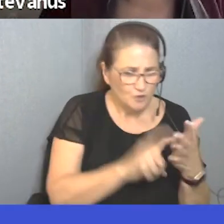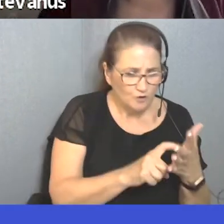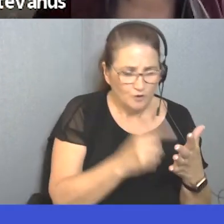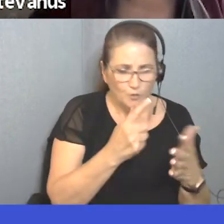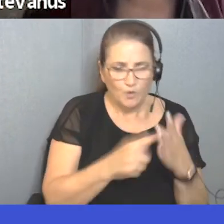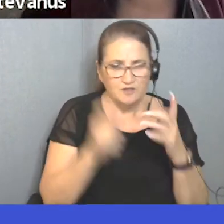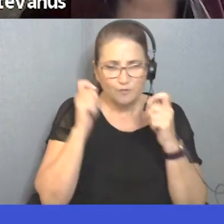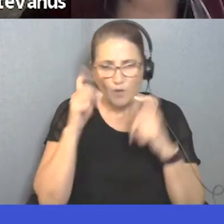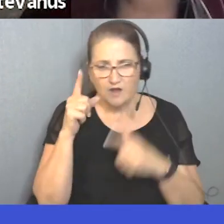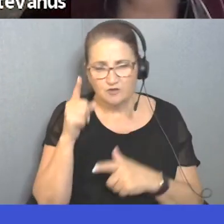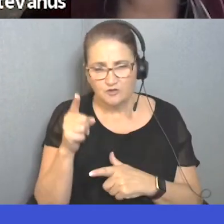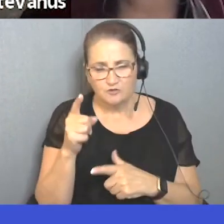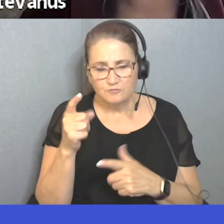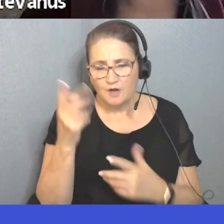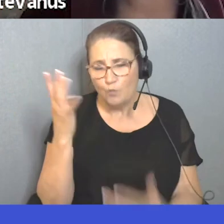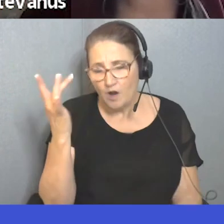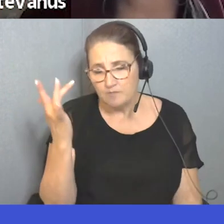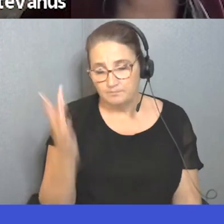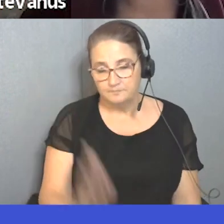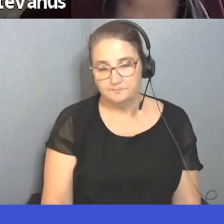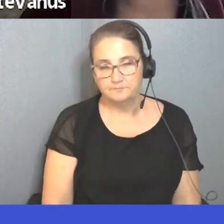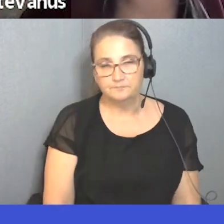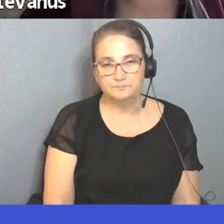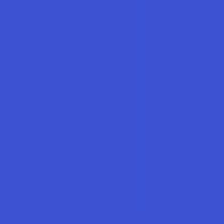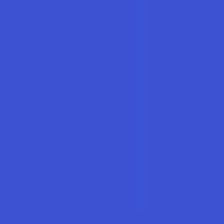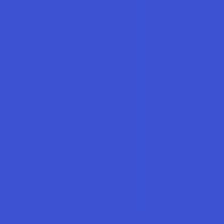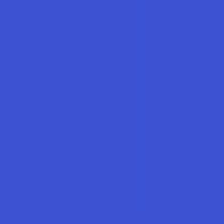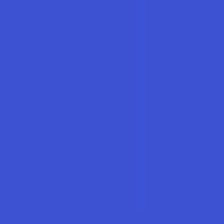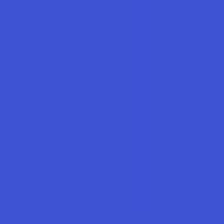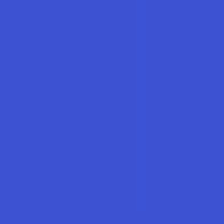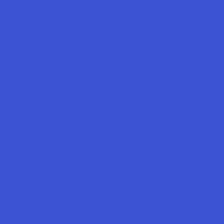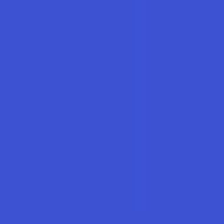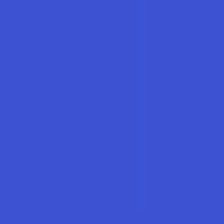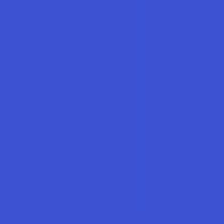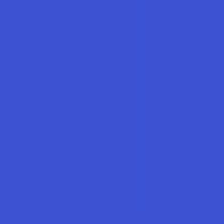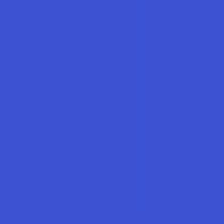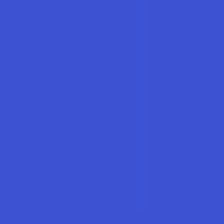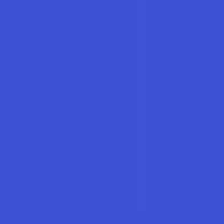notice, what surprised you. And why.